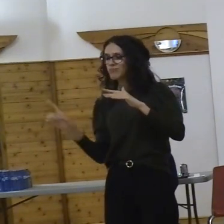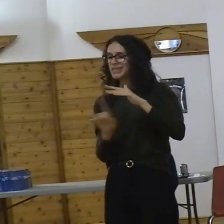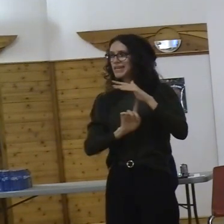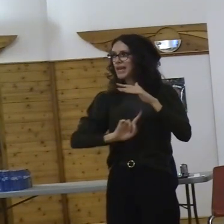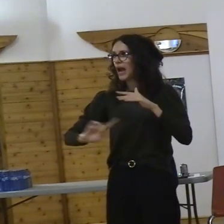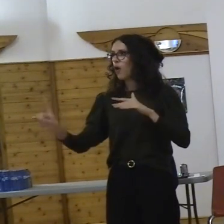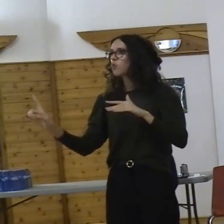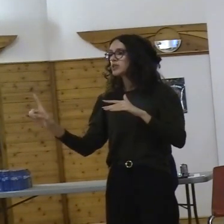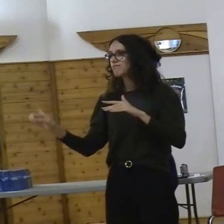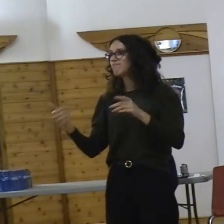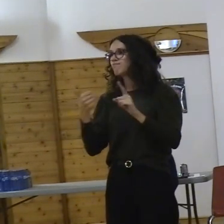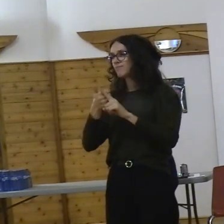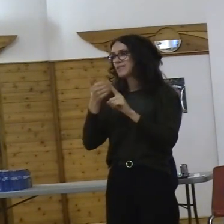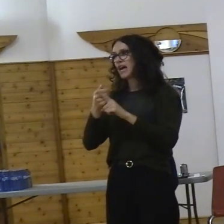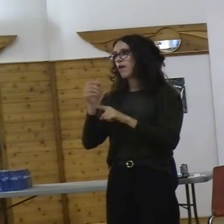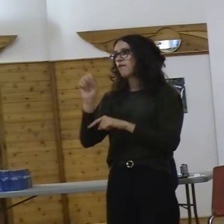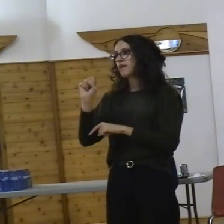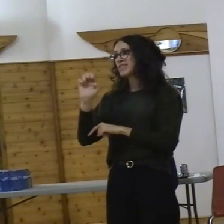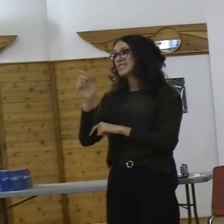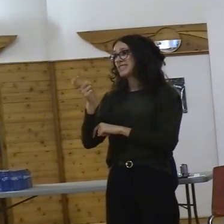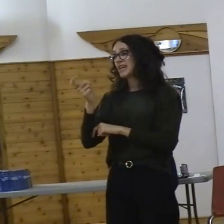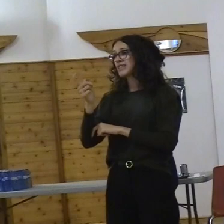I was lucky not to fall victim.